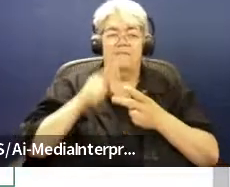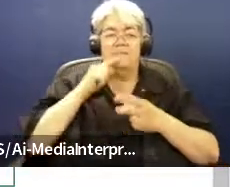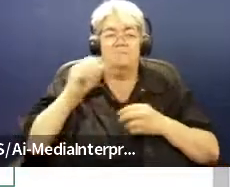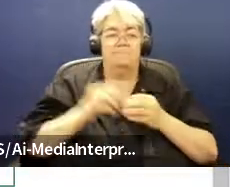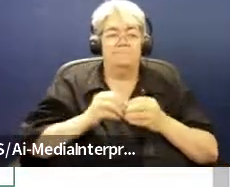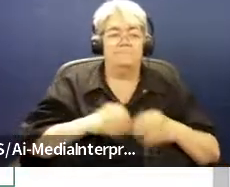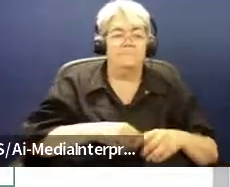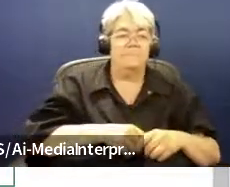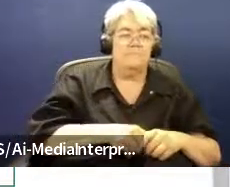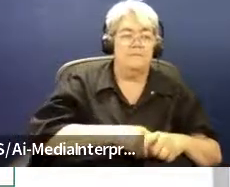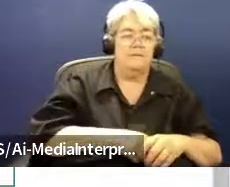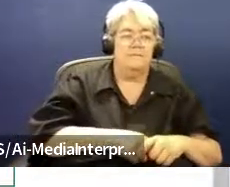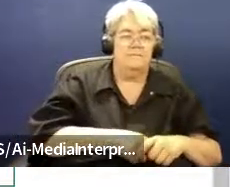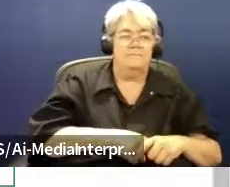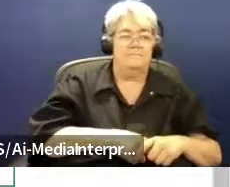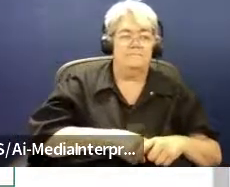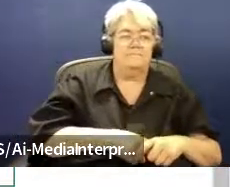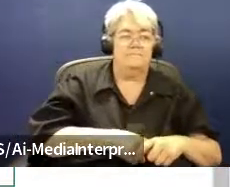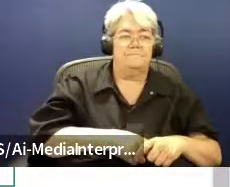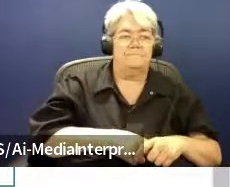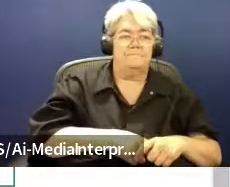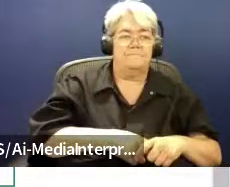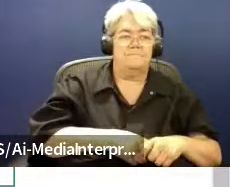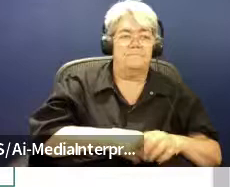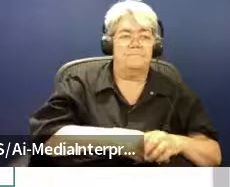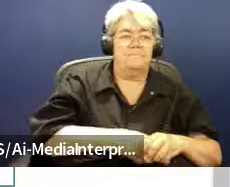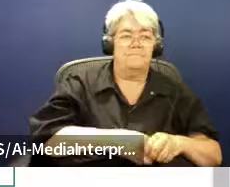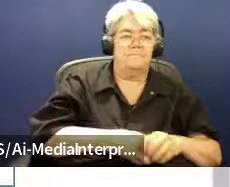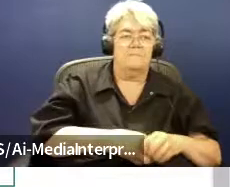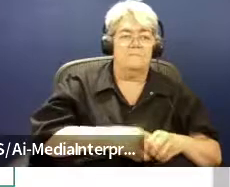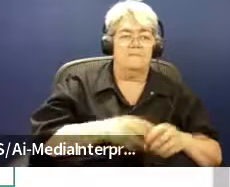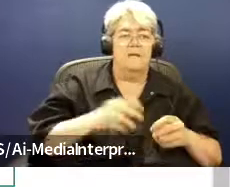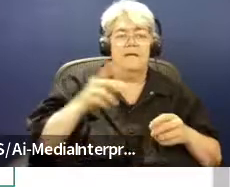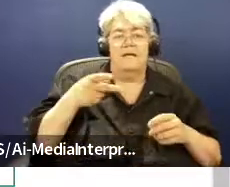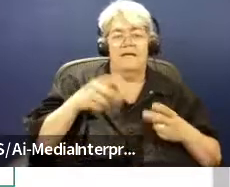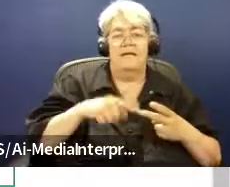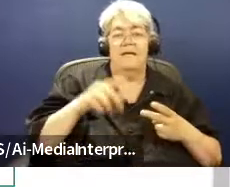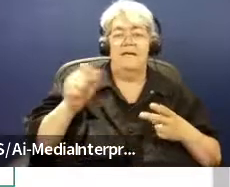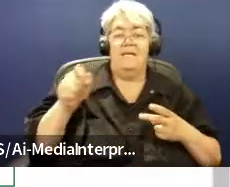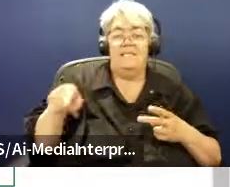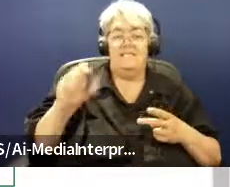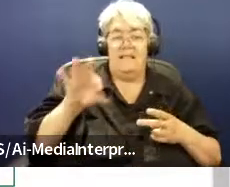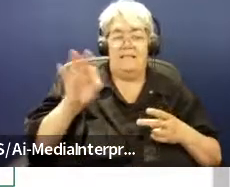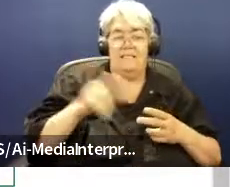it has some checkboxes and header fields.